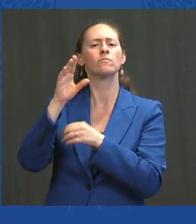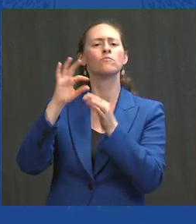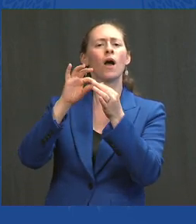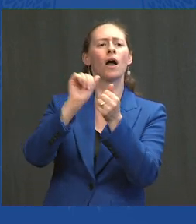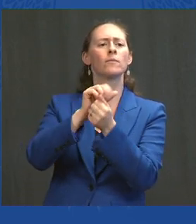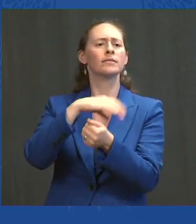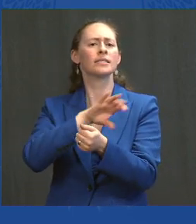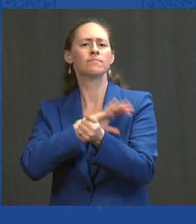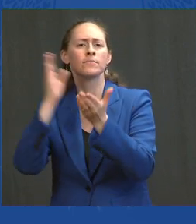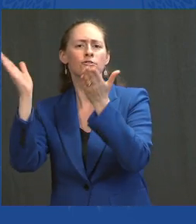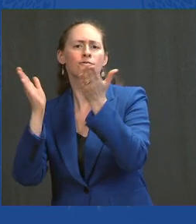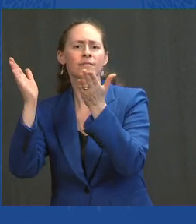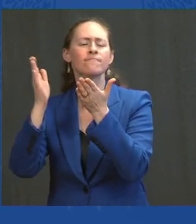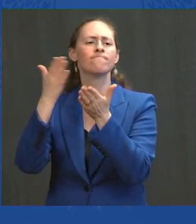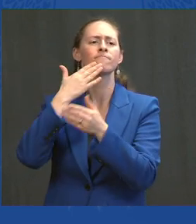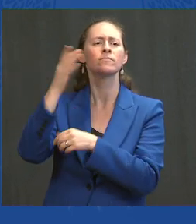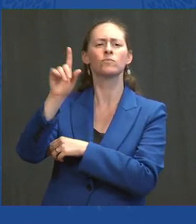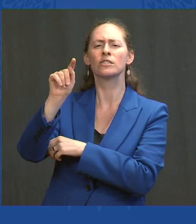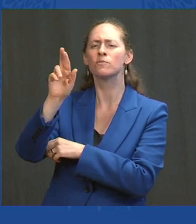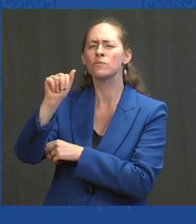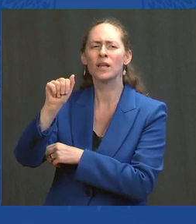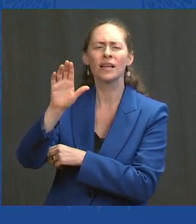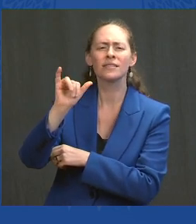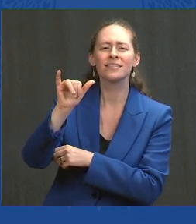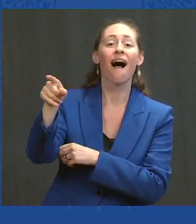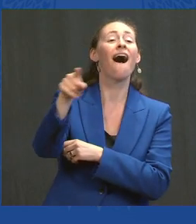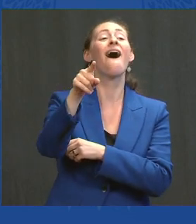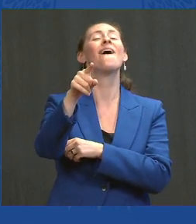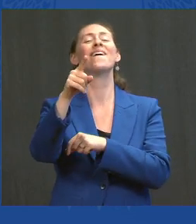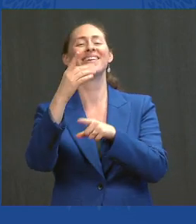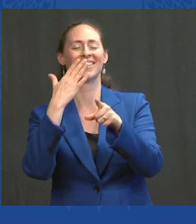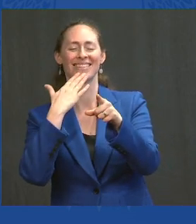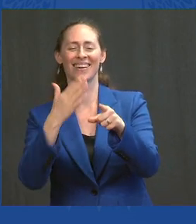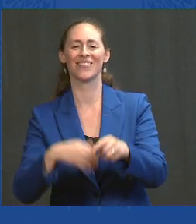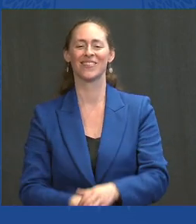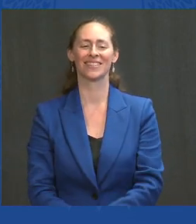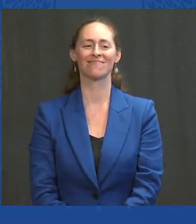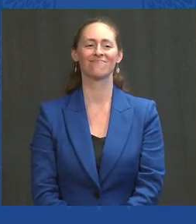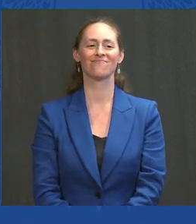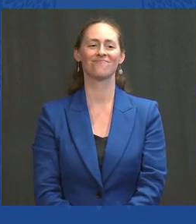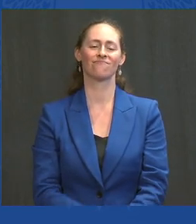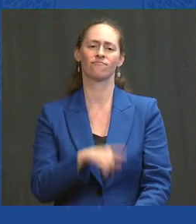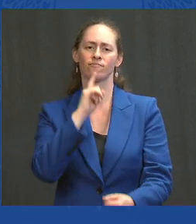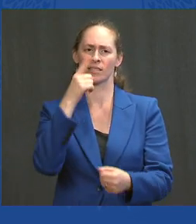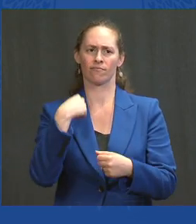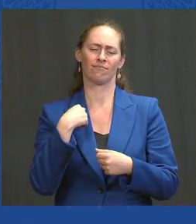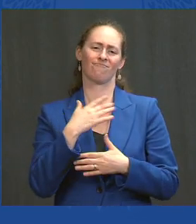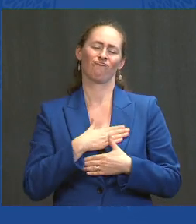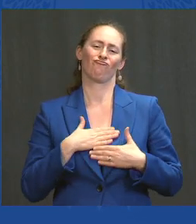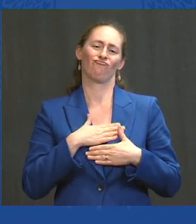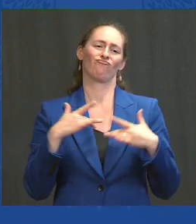where is Tracy? She -- there you go, Tracy. Thank you very much -- appreciate it -- for joining us in this service.